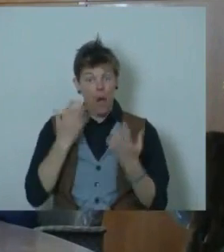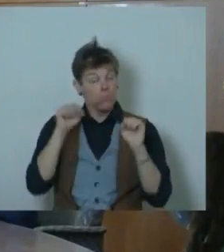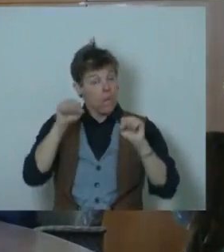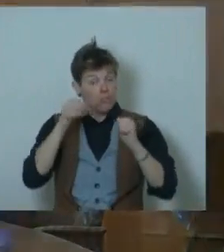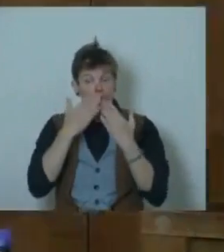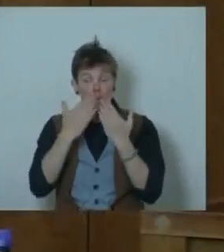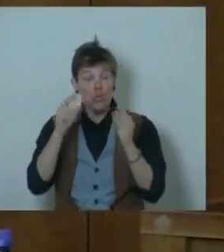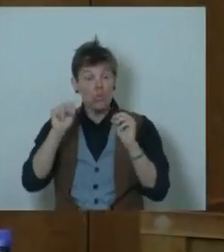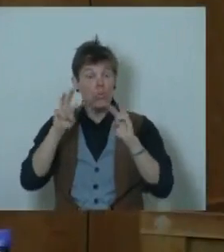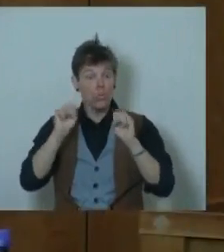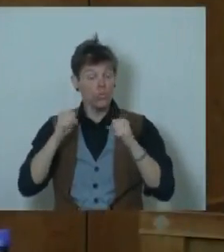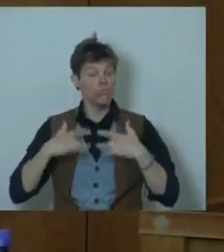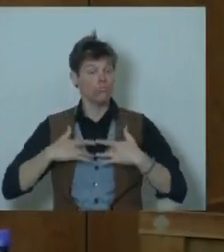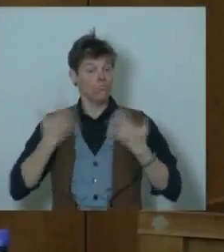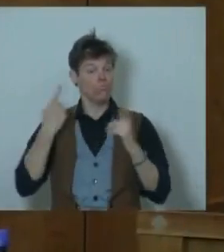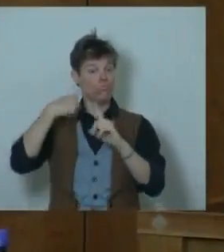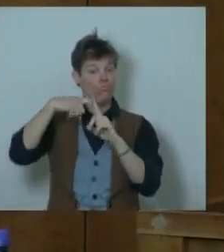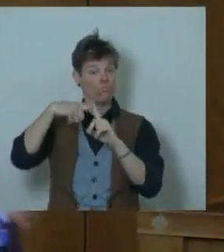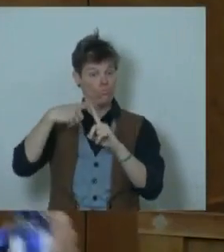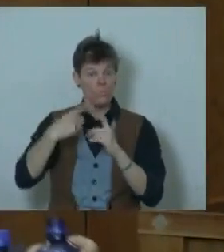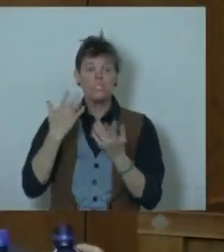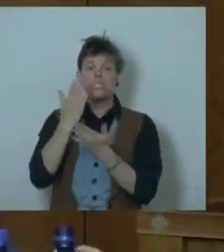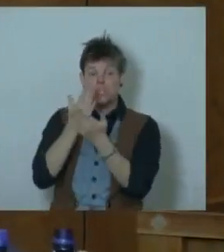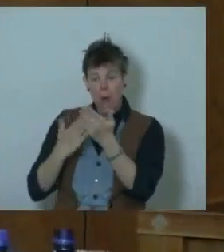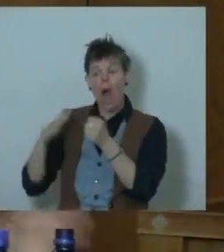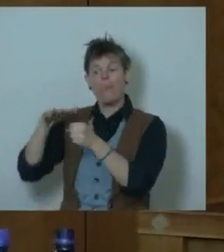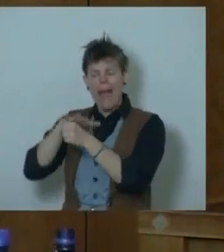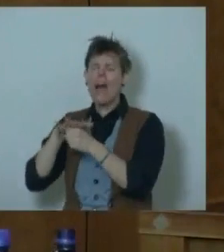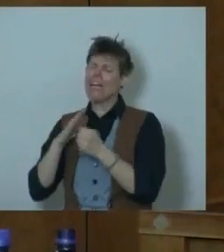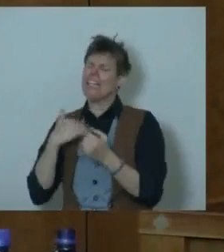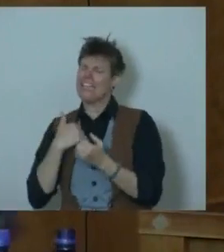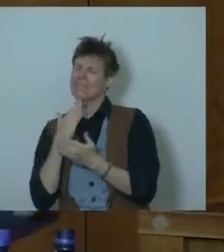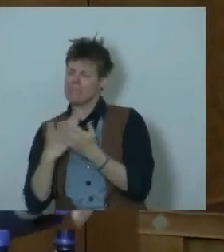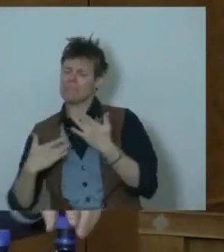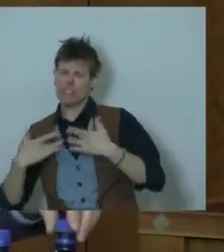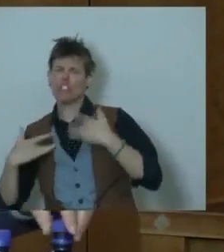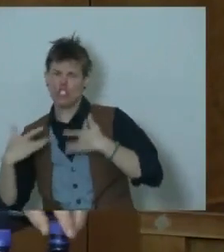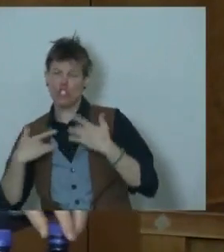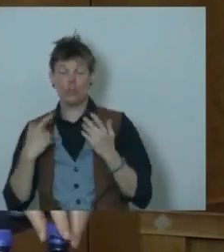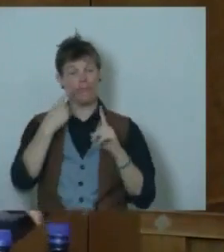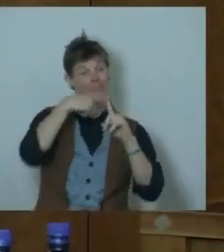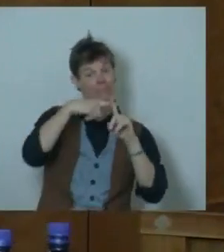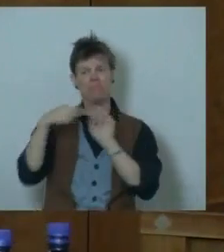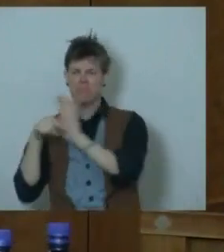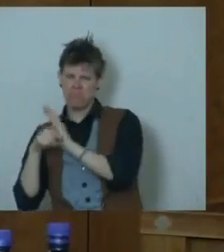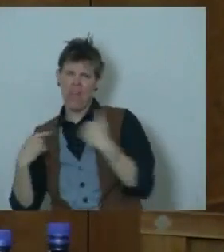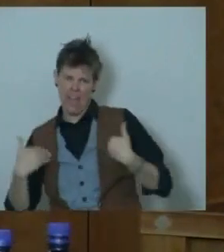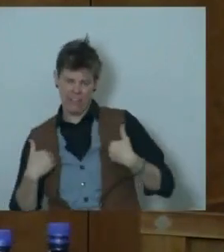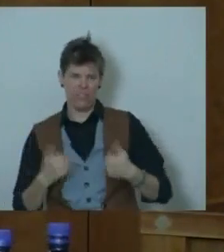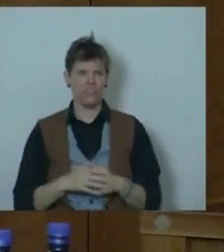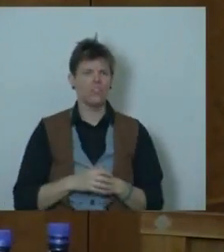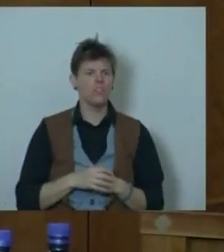I HAVE SOME GOOD NEWS TODAY. THERE IS STILL SOME AREAS OF CONCERN.